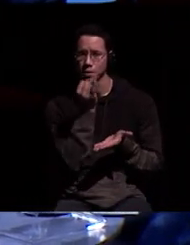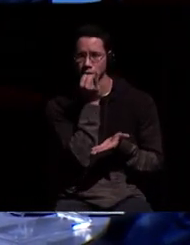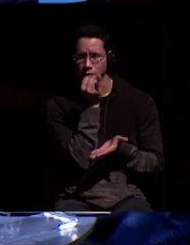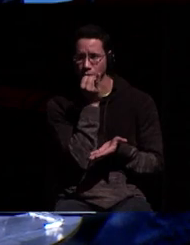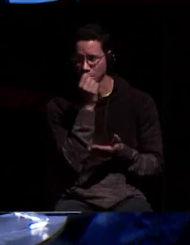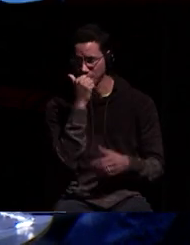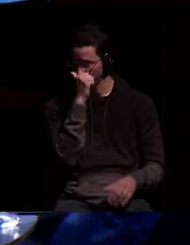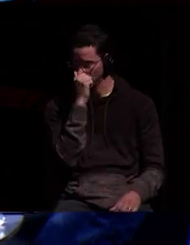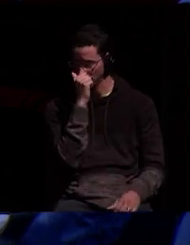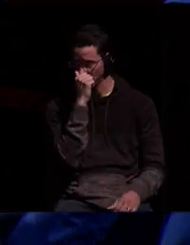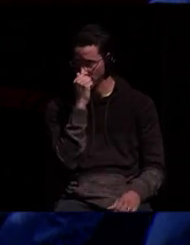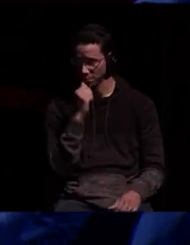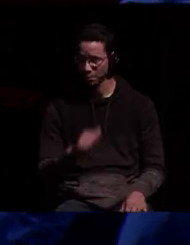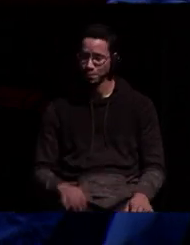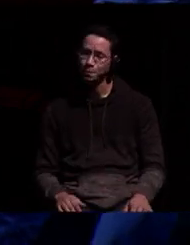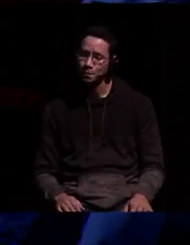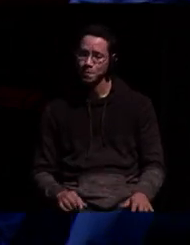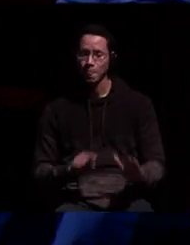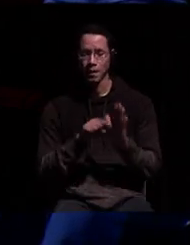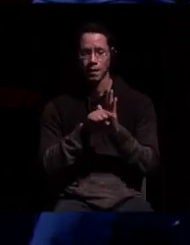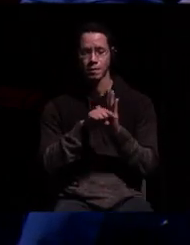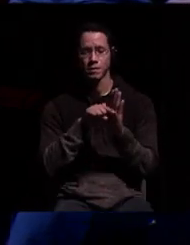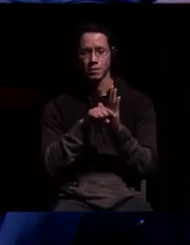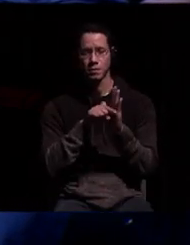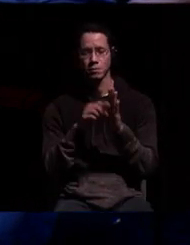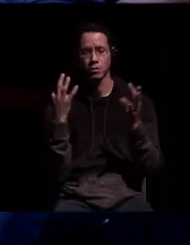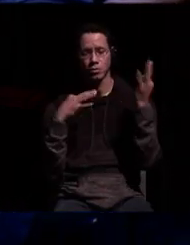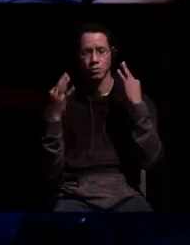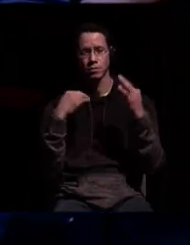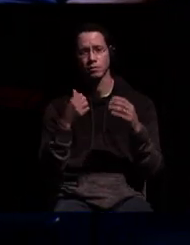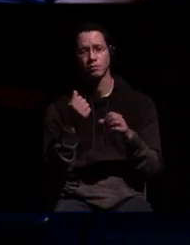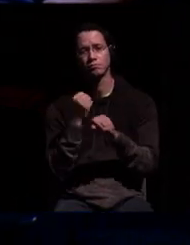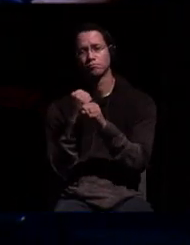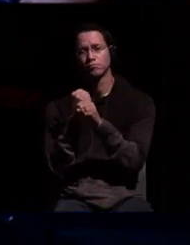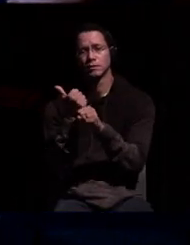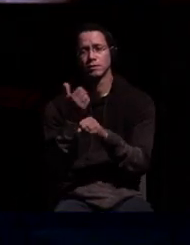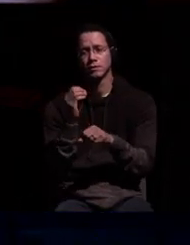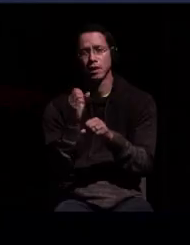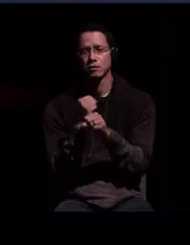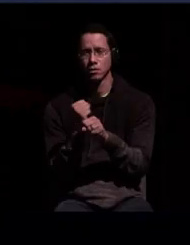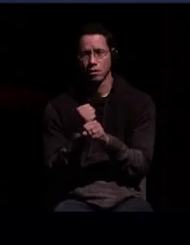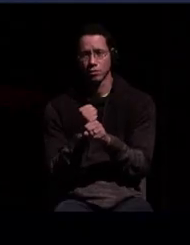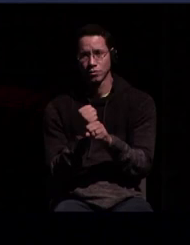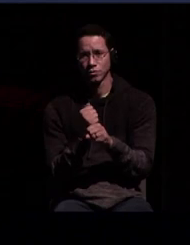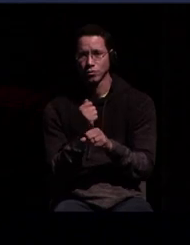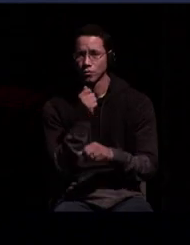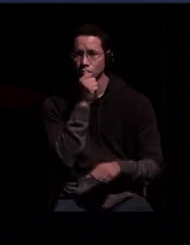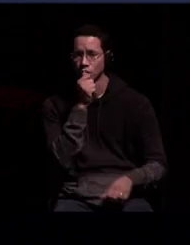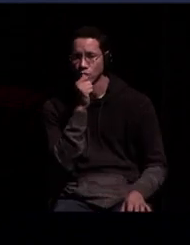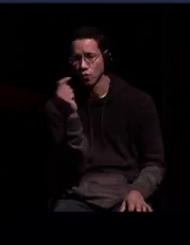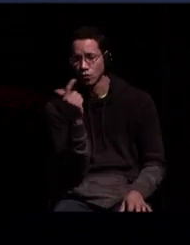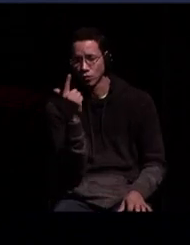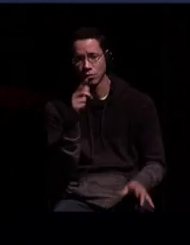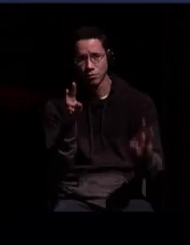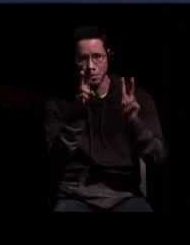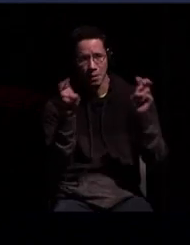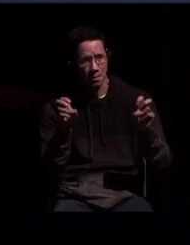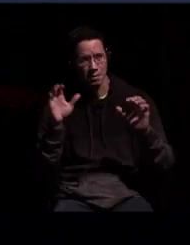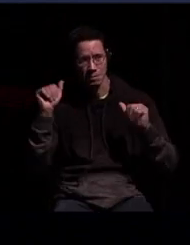10 years ago when the subject was almost non-existent, at least in Spain. When I first mentioned it,